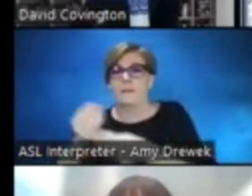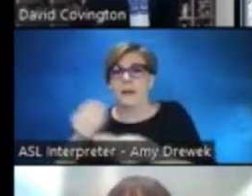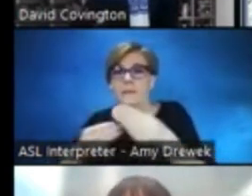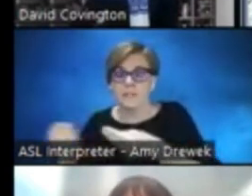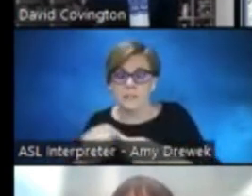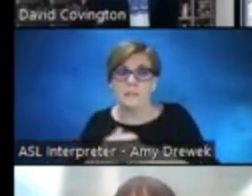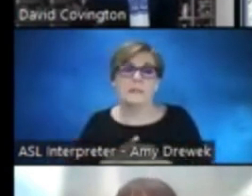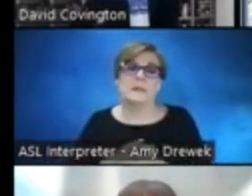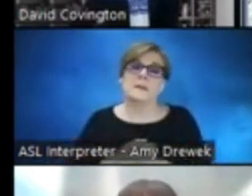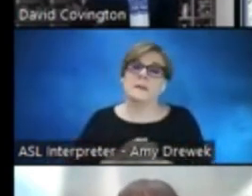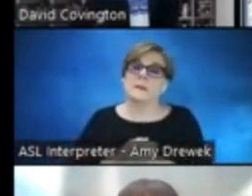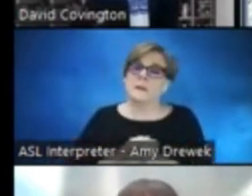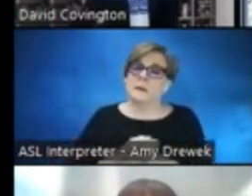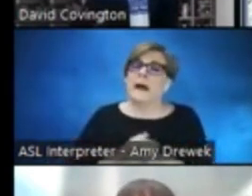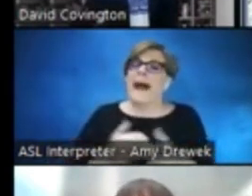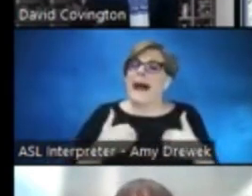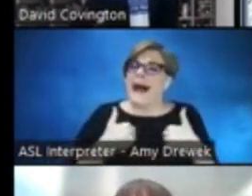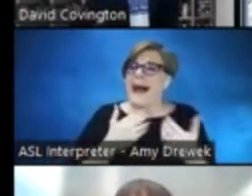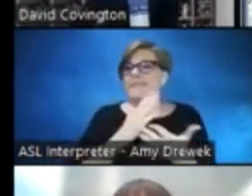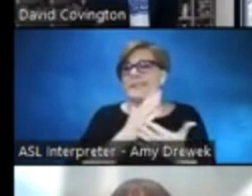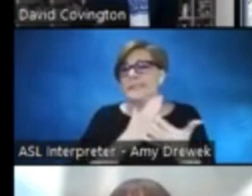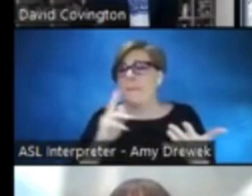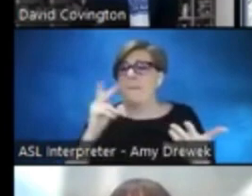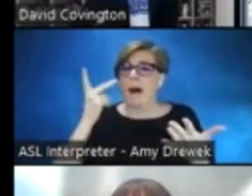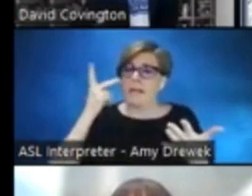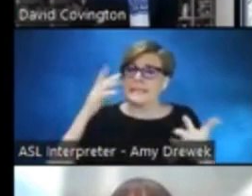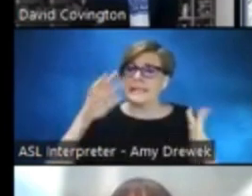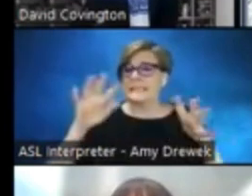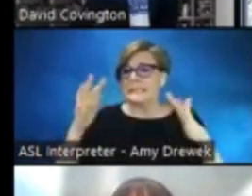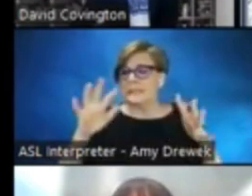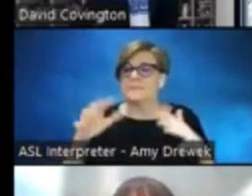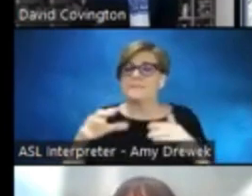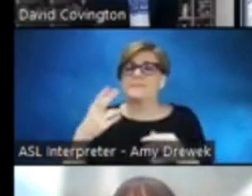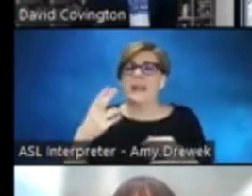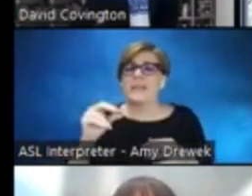THERE ARE THINGS AT PLAY IN THE HOUSE MAJORITY PARTY